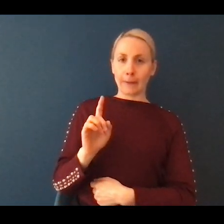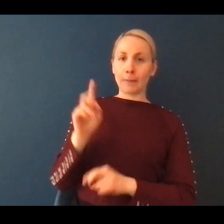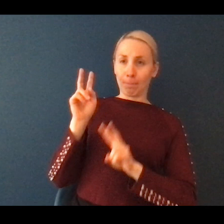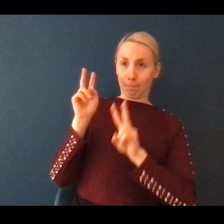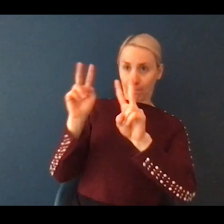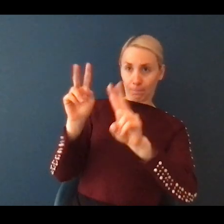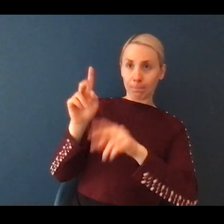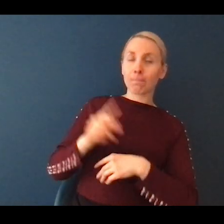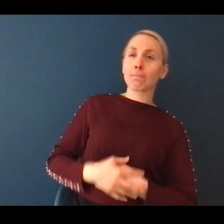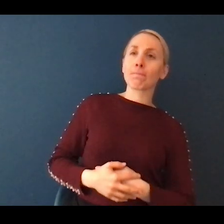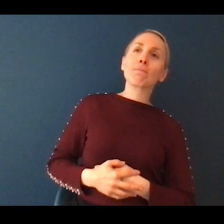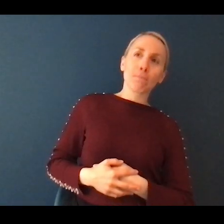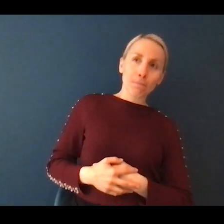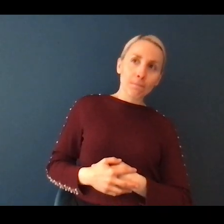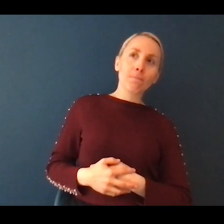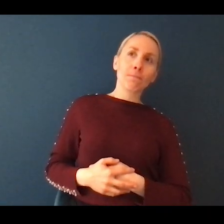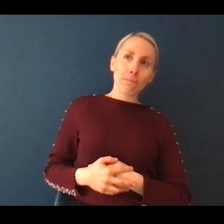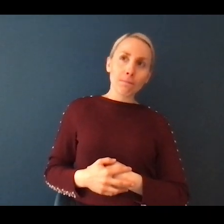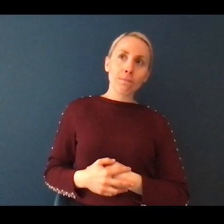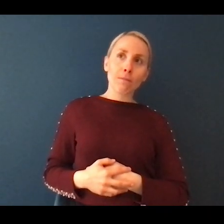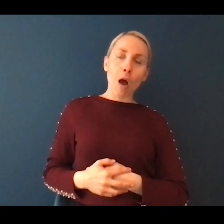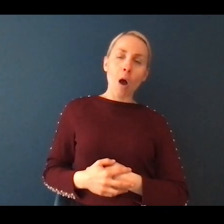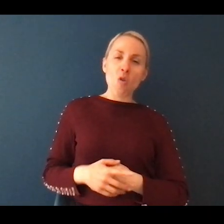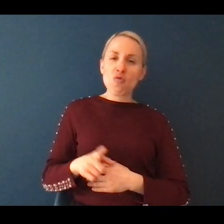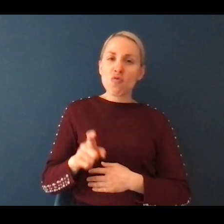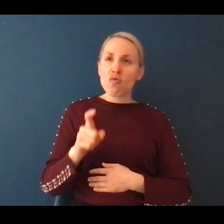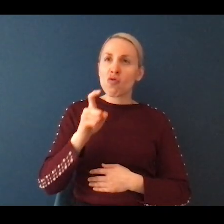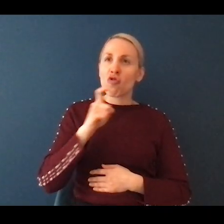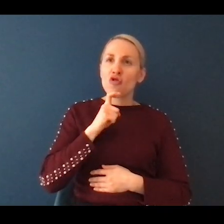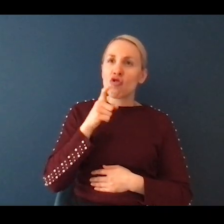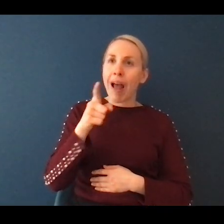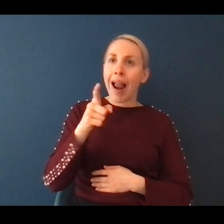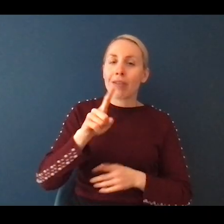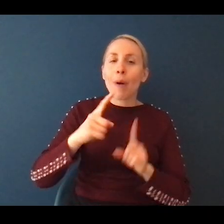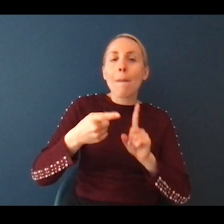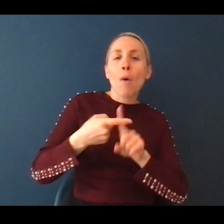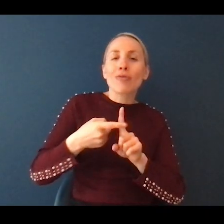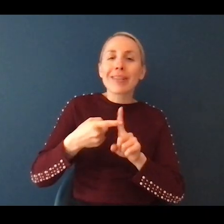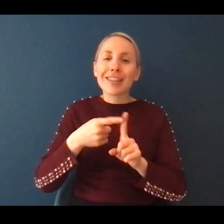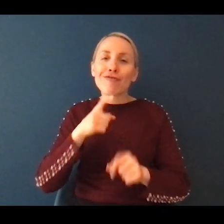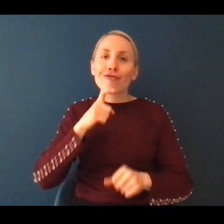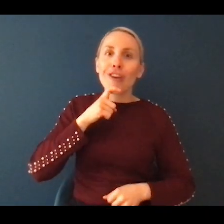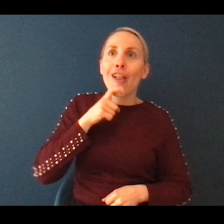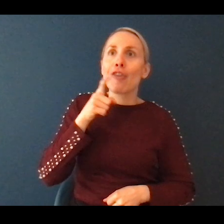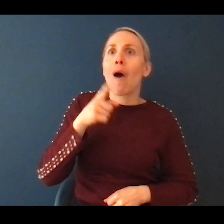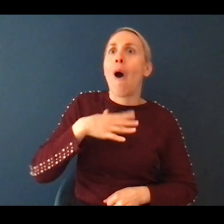that I felt this kind of feeling of jealousy of positive jealousy for the awards that had